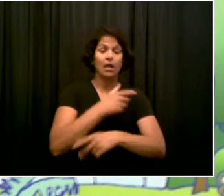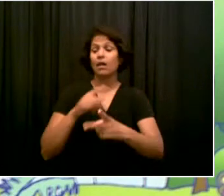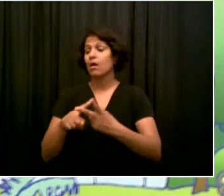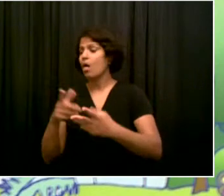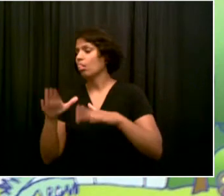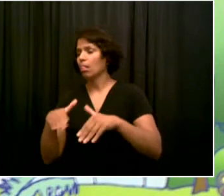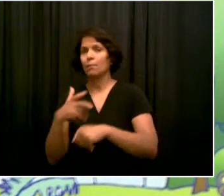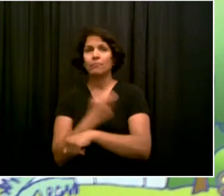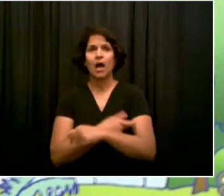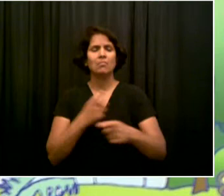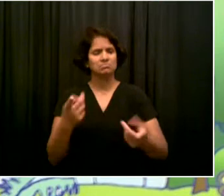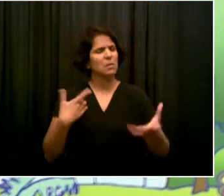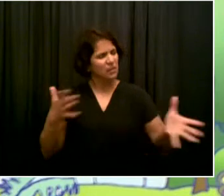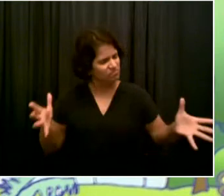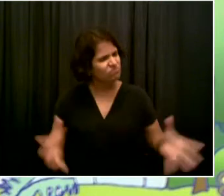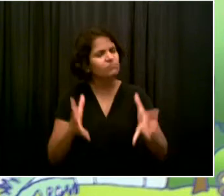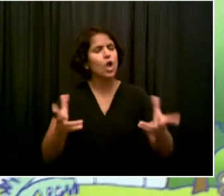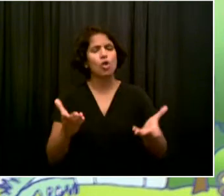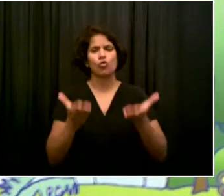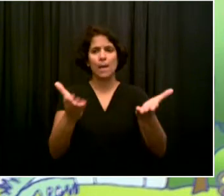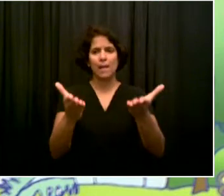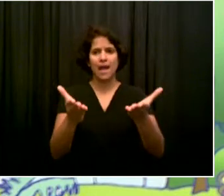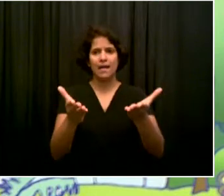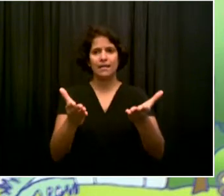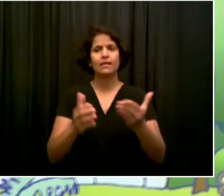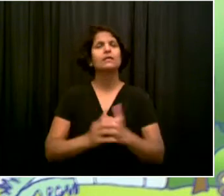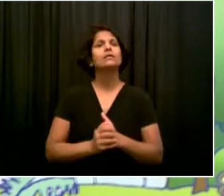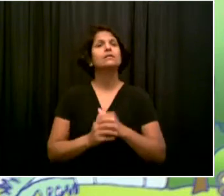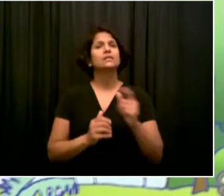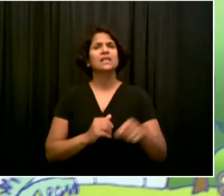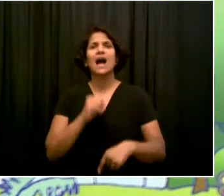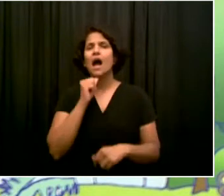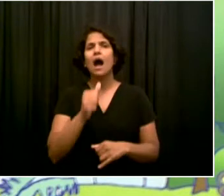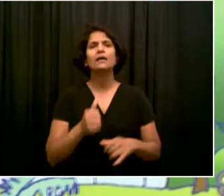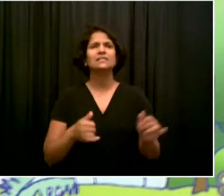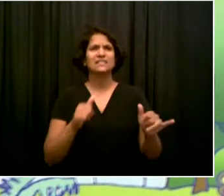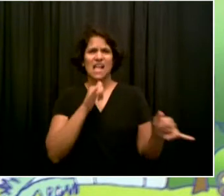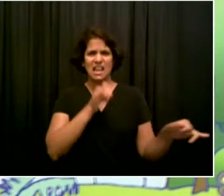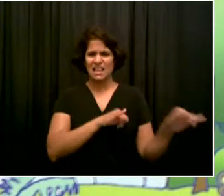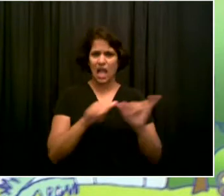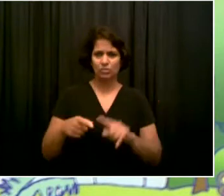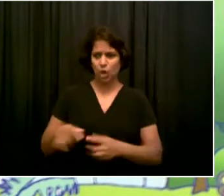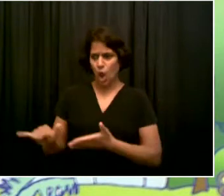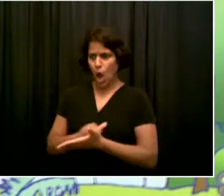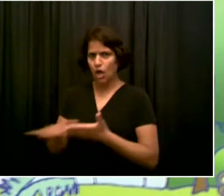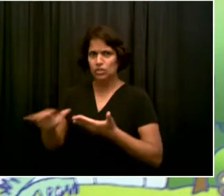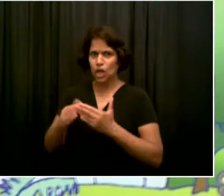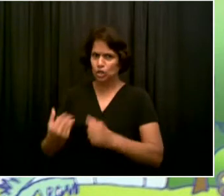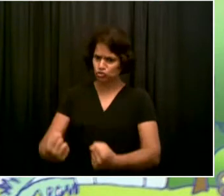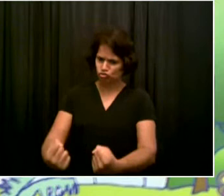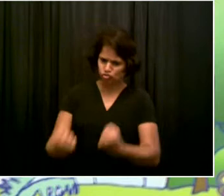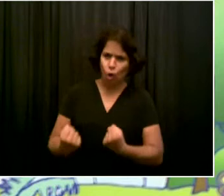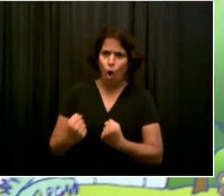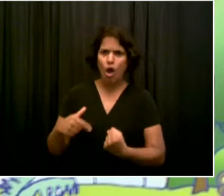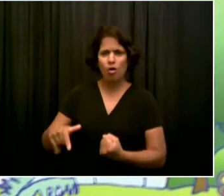ARE STRONGLY RECOMMENDING IT FOR BOTH UNVACCINATED IN VACCINATED INDIVIDUALS INDOORS BUT WHY